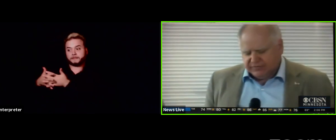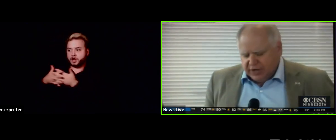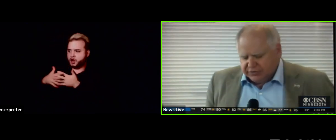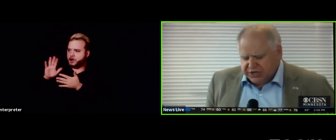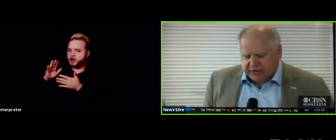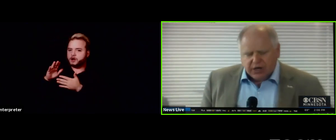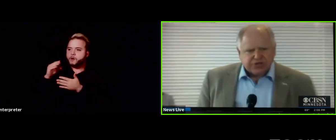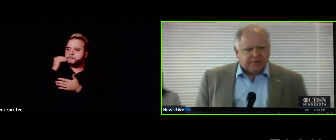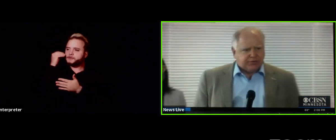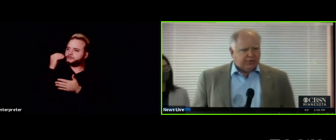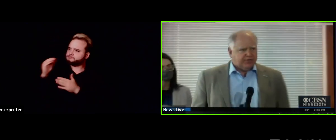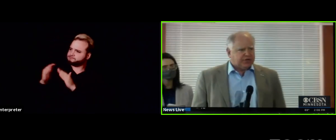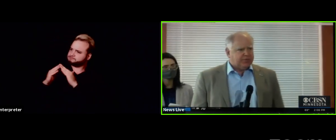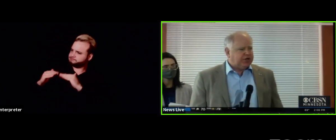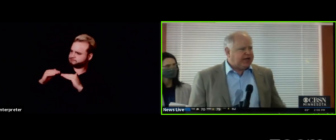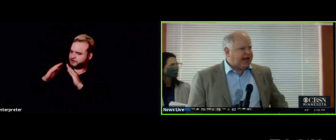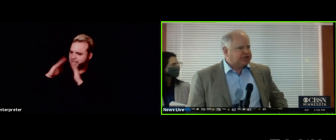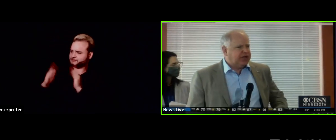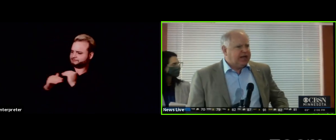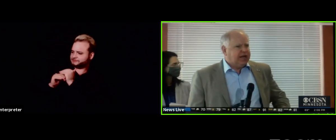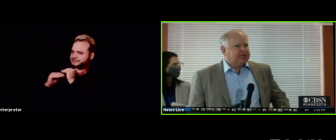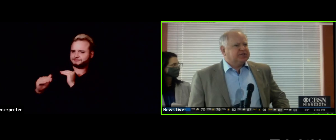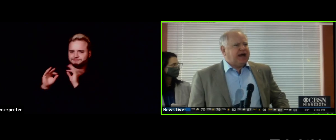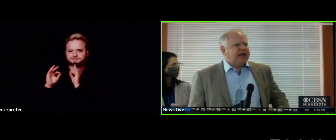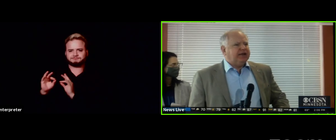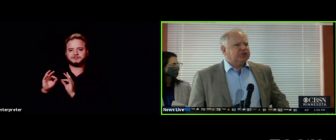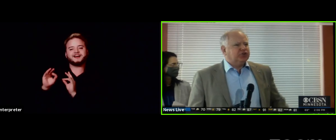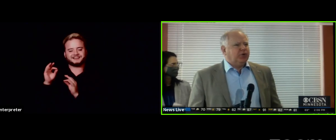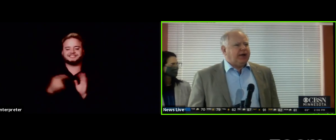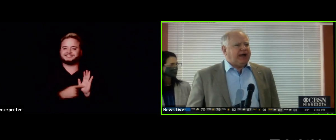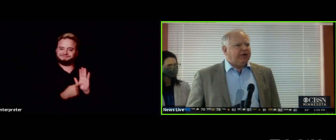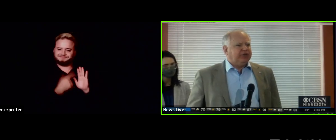director Jenny Larson of Three Rivers Community Action. This is not an issue around housing